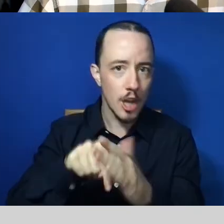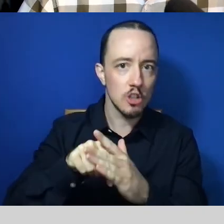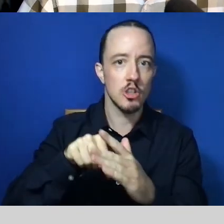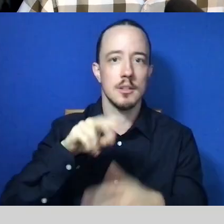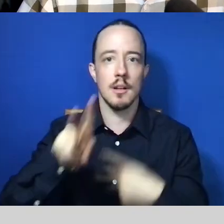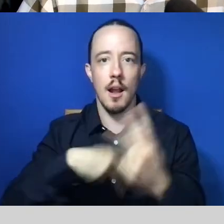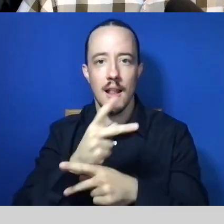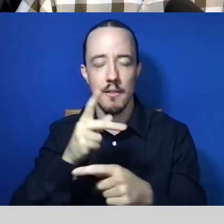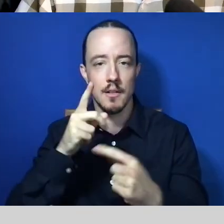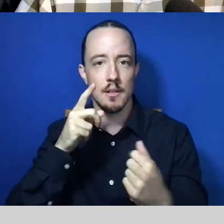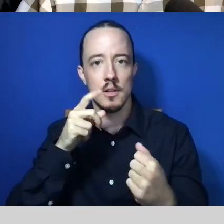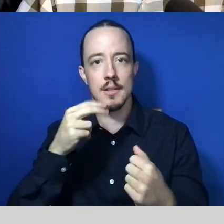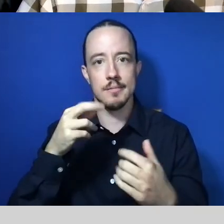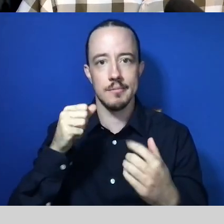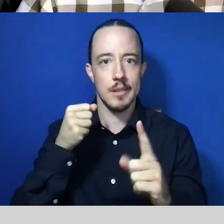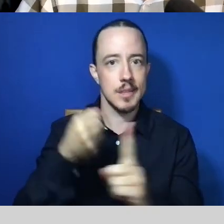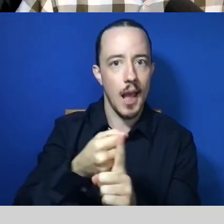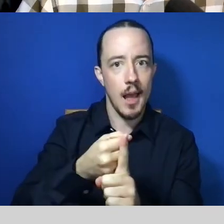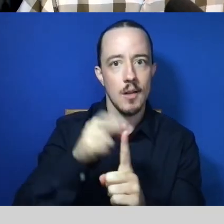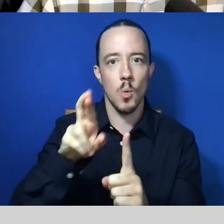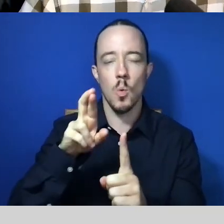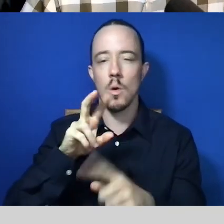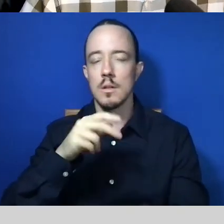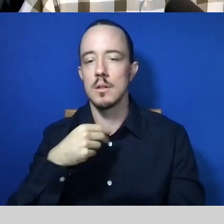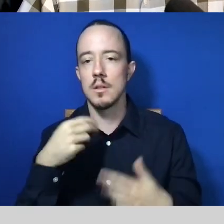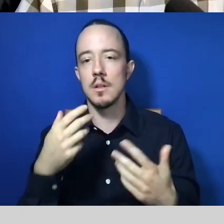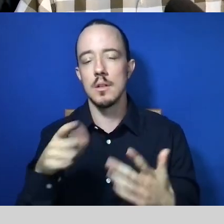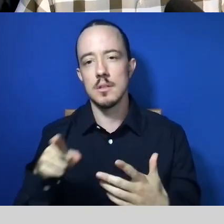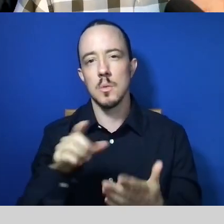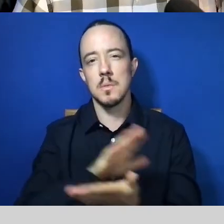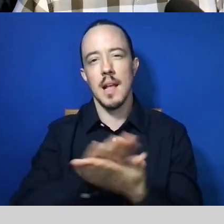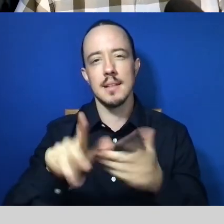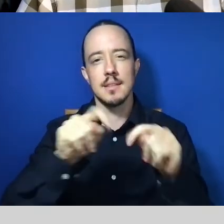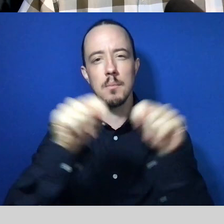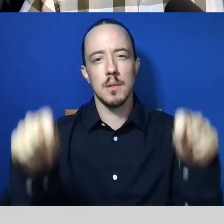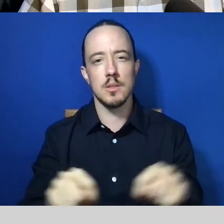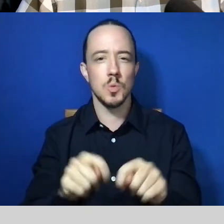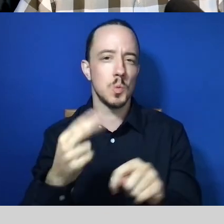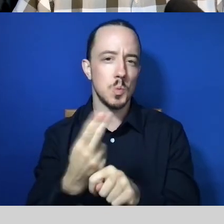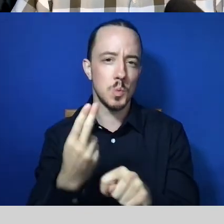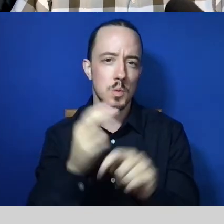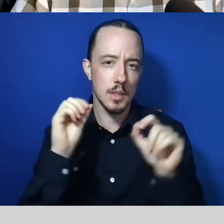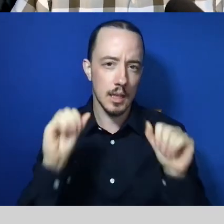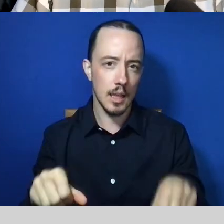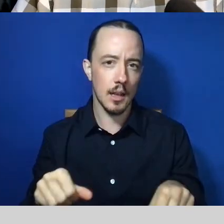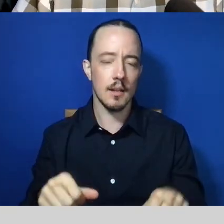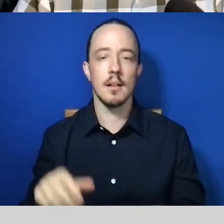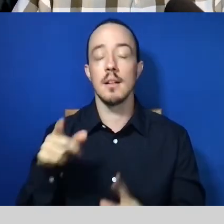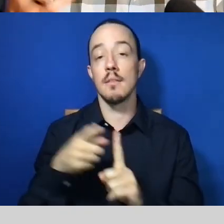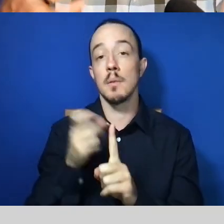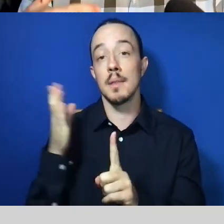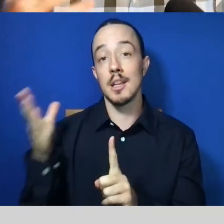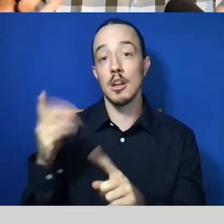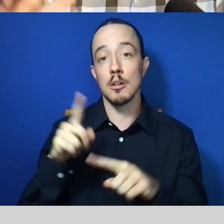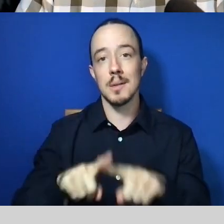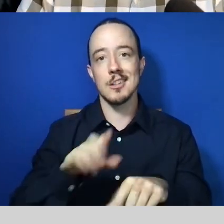There's some really nice pre-built templates to start with. And then from there, based on your, your traffic patterns and what, you know,